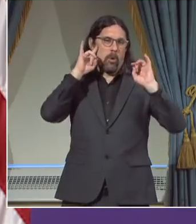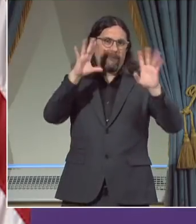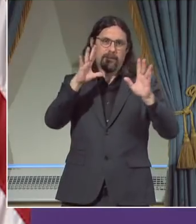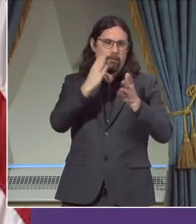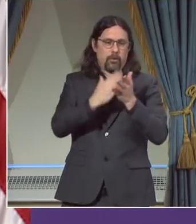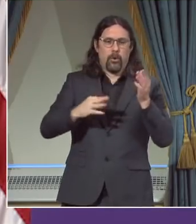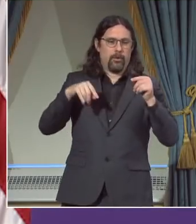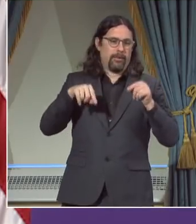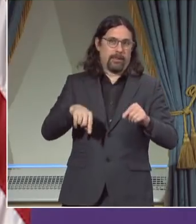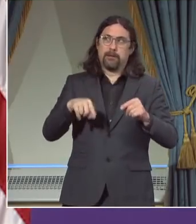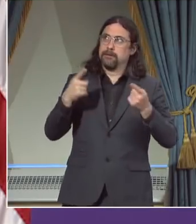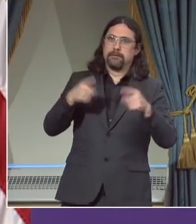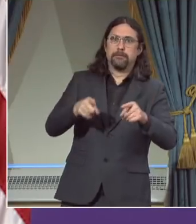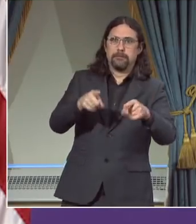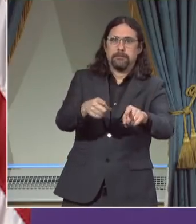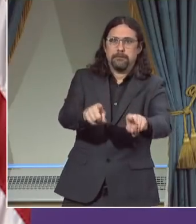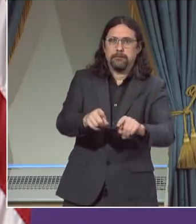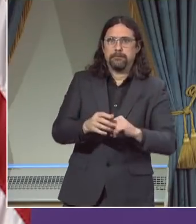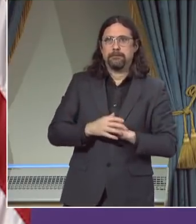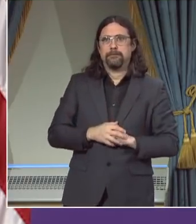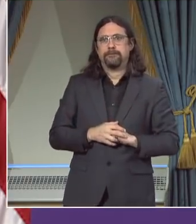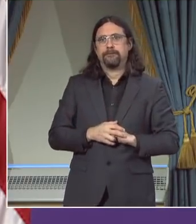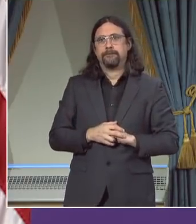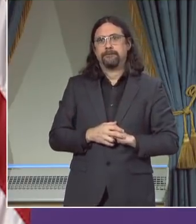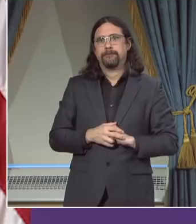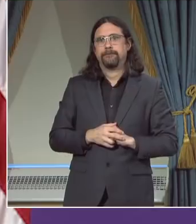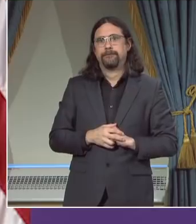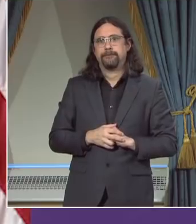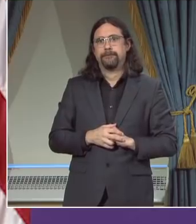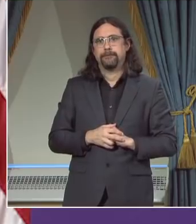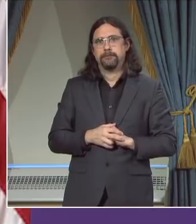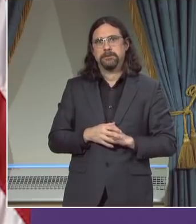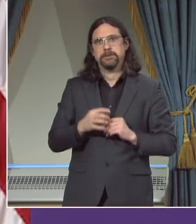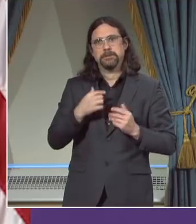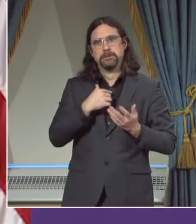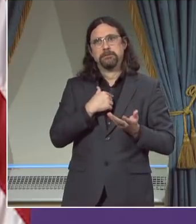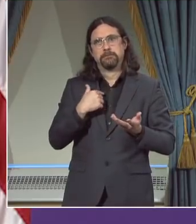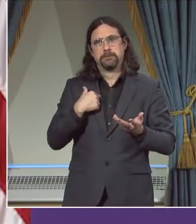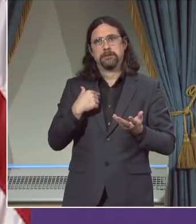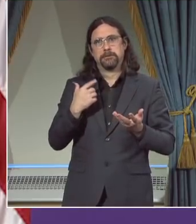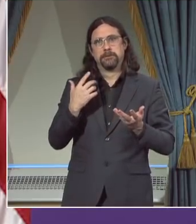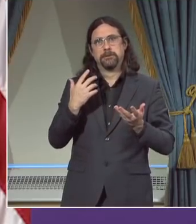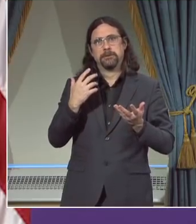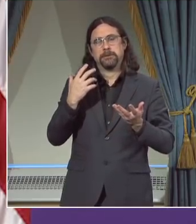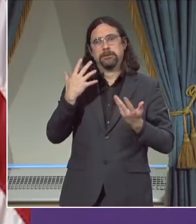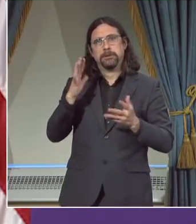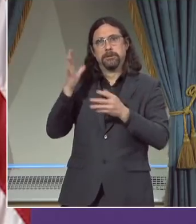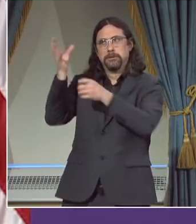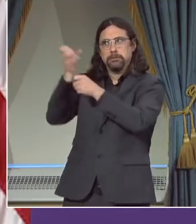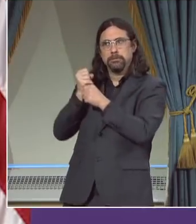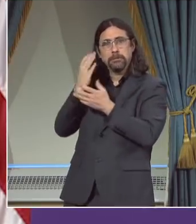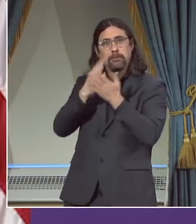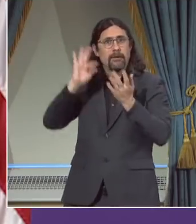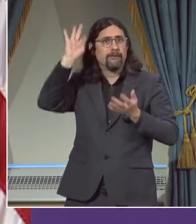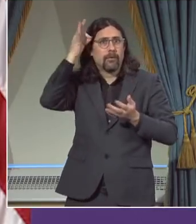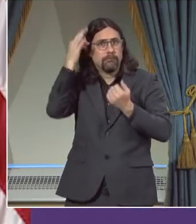GOVERNMENT TO MAKE SURE WE HAD WHAT WE NEED TO DEAL WITH IT. ALLI C ANTELL YOU -- I'M NOT GOING TO GO INTO THE DETAIL, AND